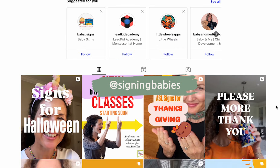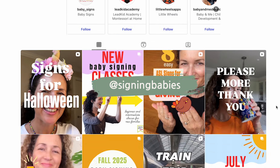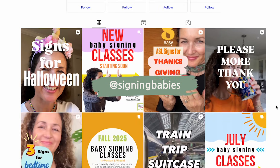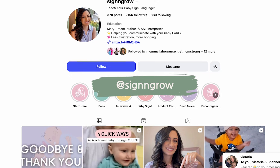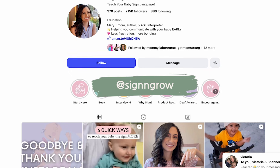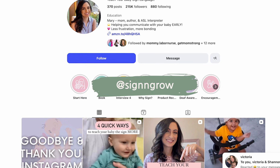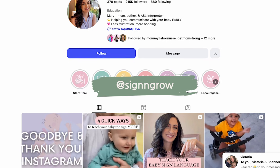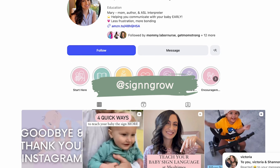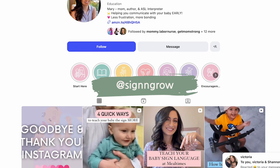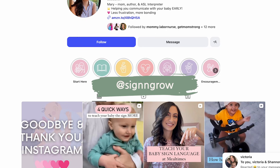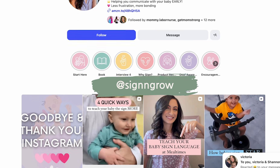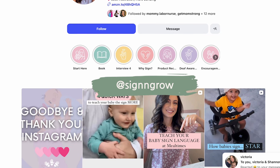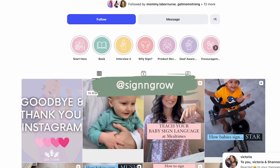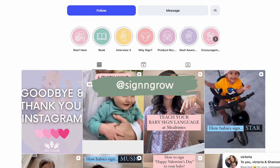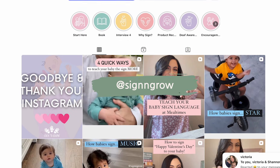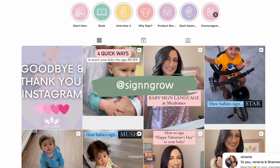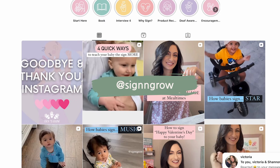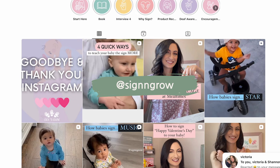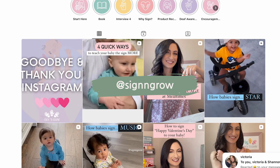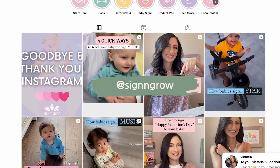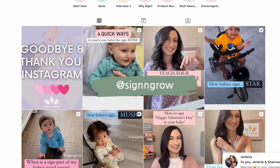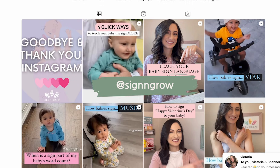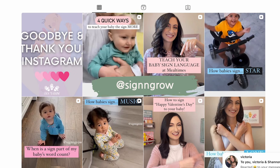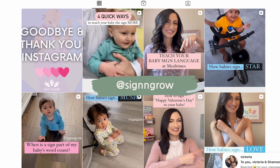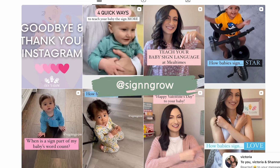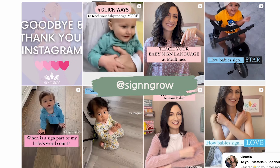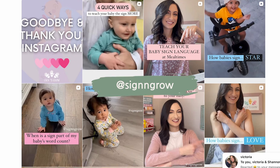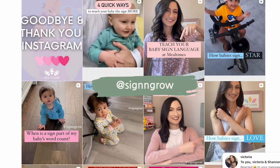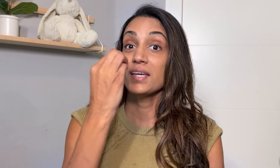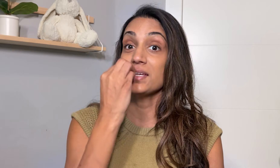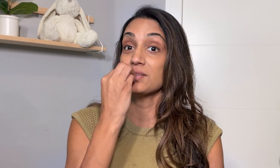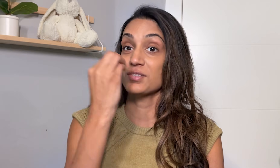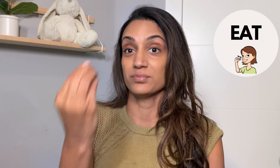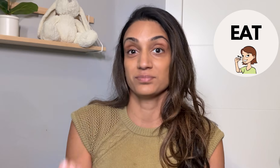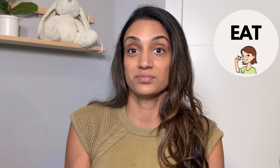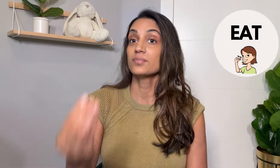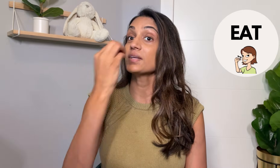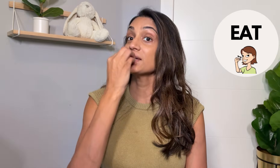and sign and grow, who was wonderful but isn't actively posting online anymore. Eat. Eat